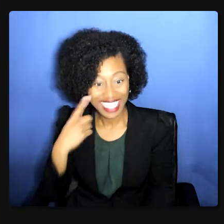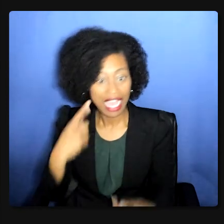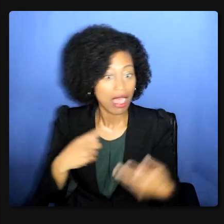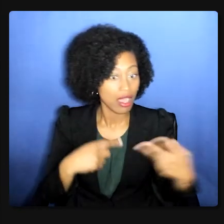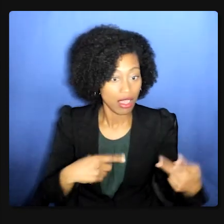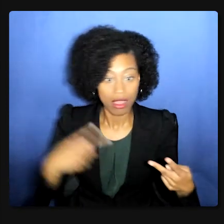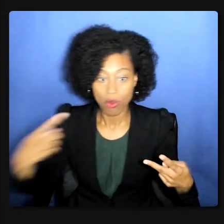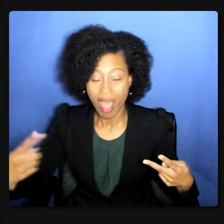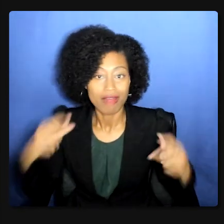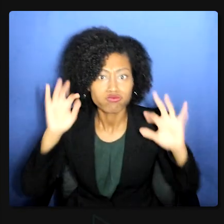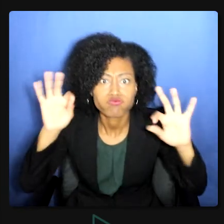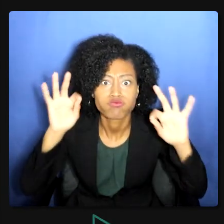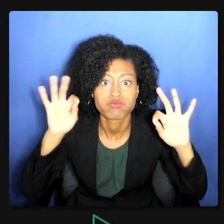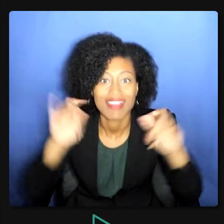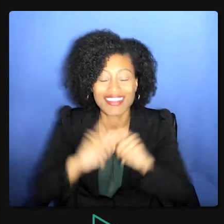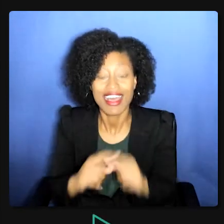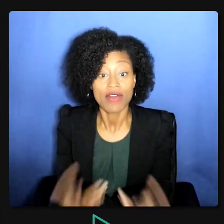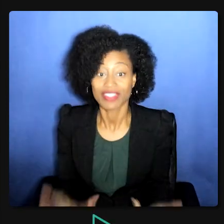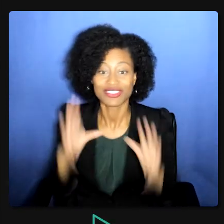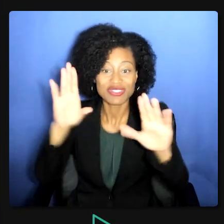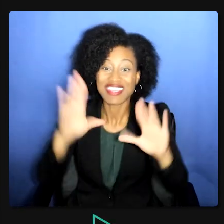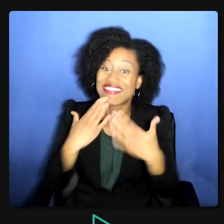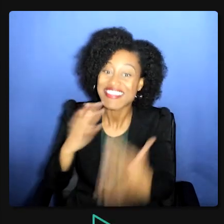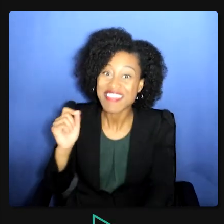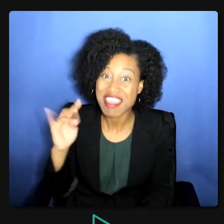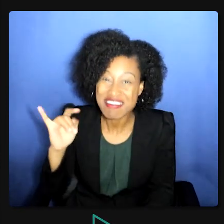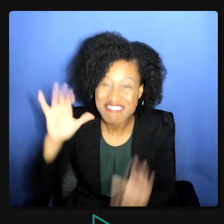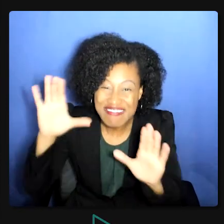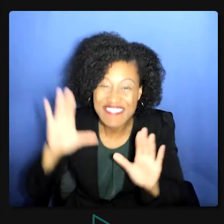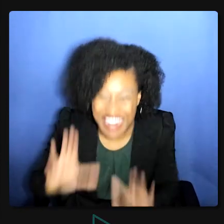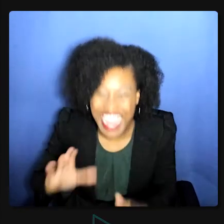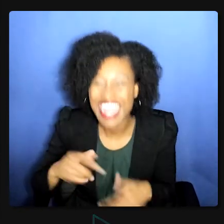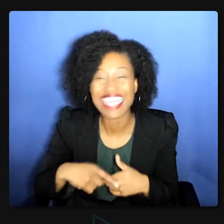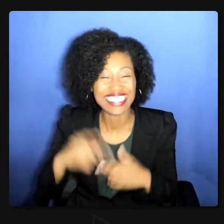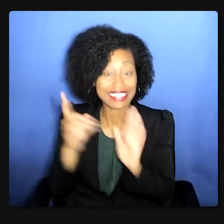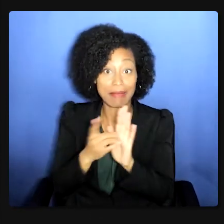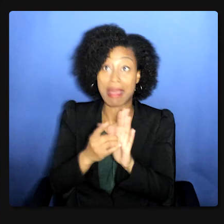[Dimitris] Yep, two out of two and one. [Dimitris] Perfect. -[Amie] All right. [Dimitris] Good. Thank you, Amie, for the great demo.